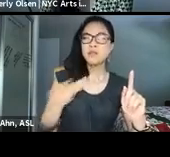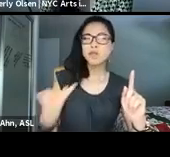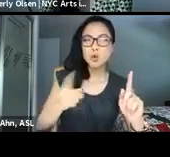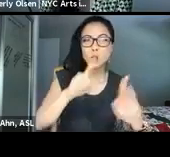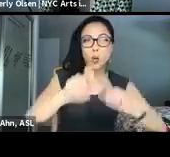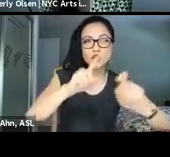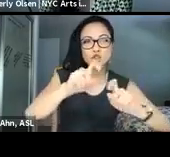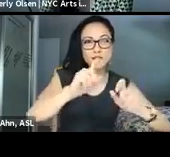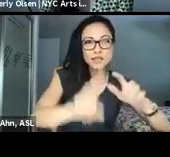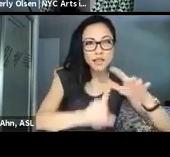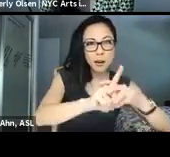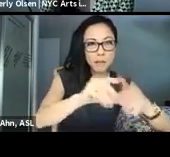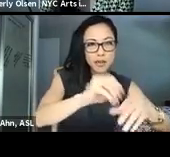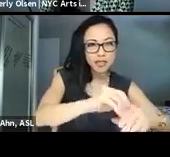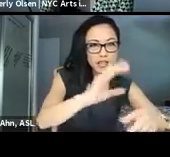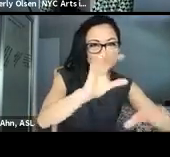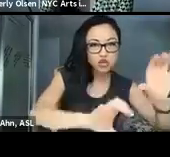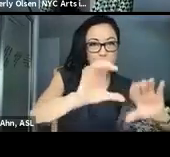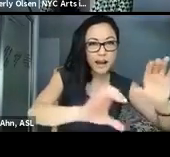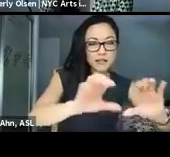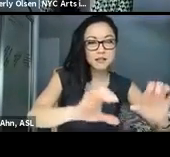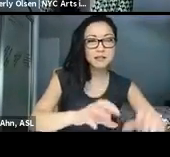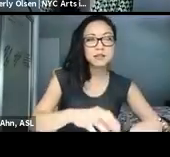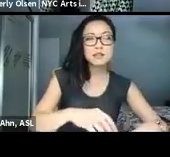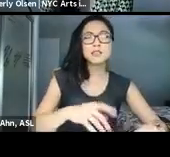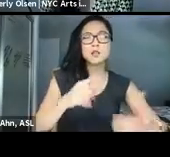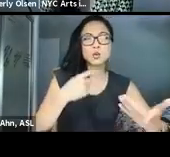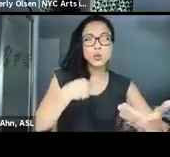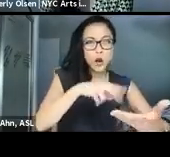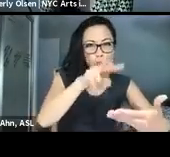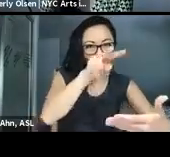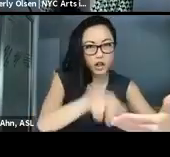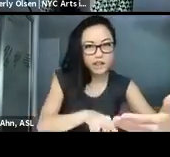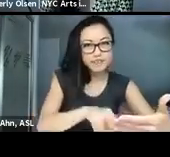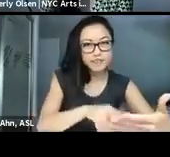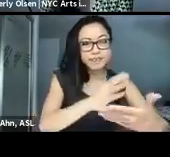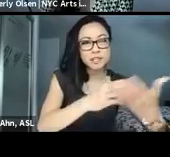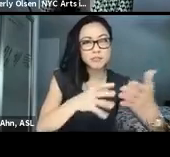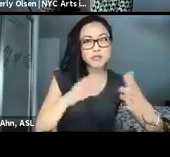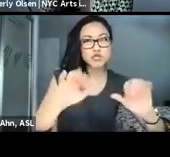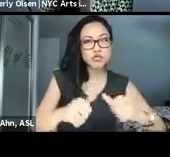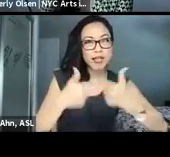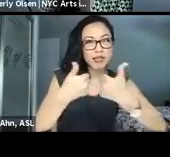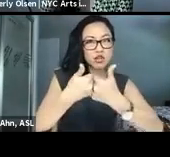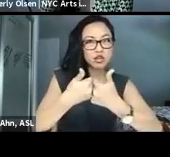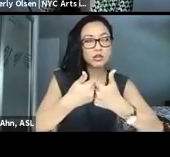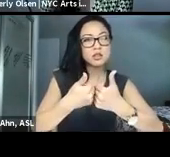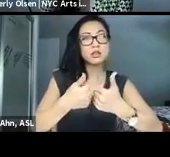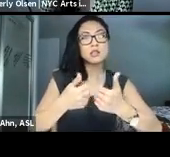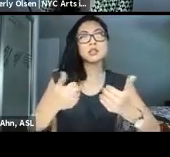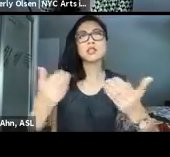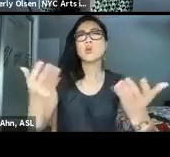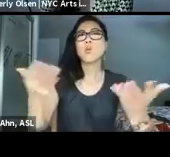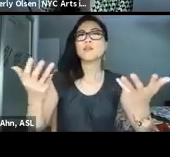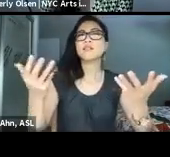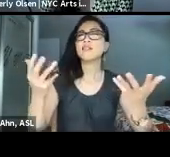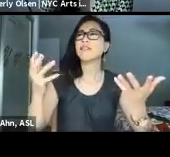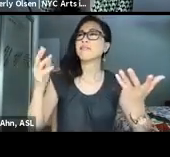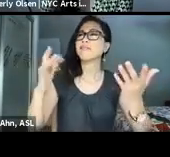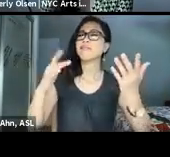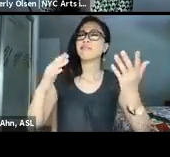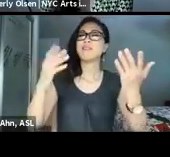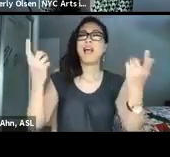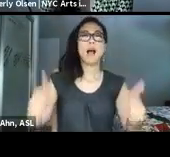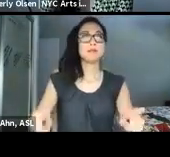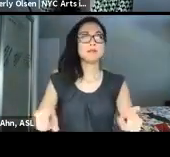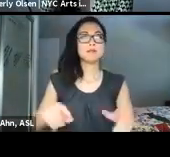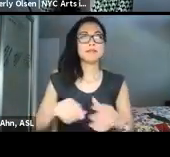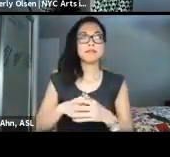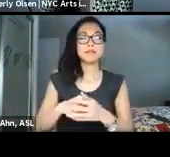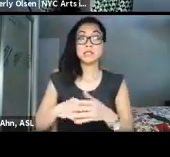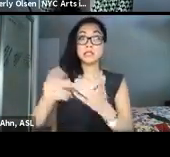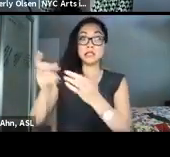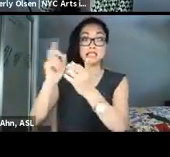listening, taking those steps to reach out to their people in office to take action,